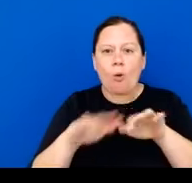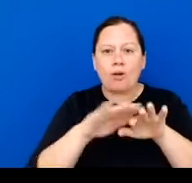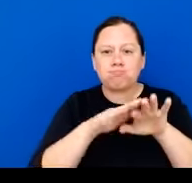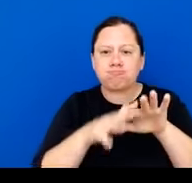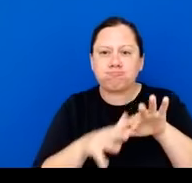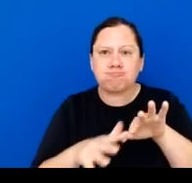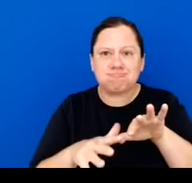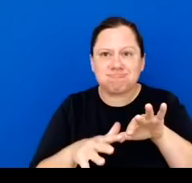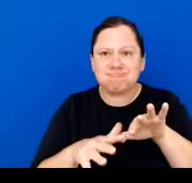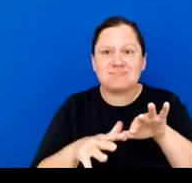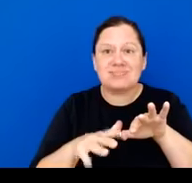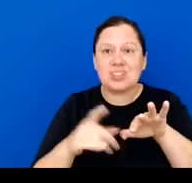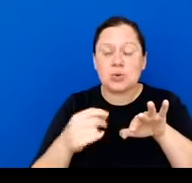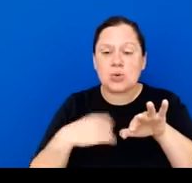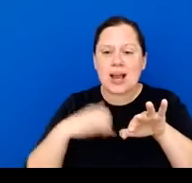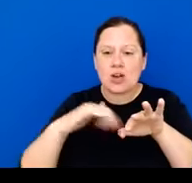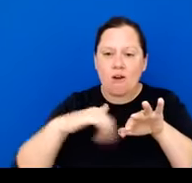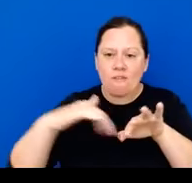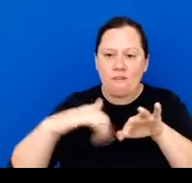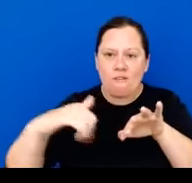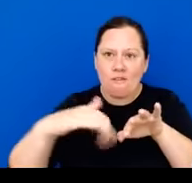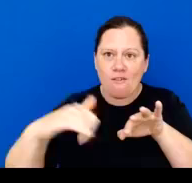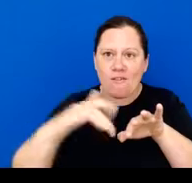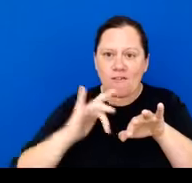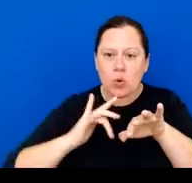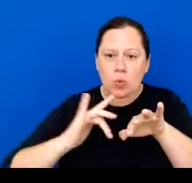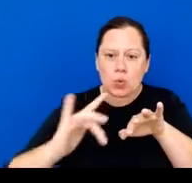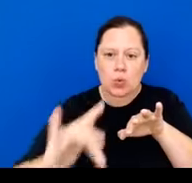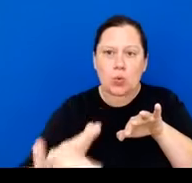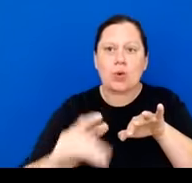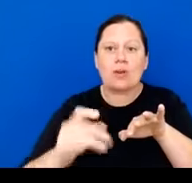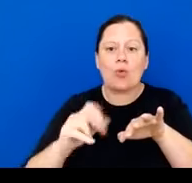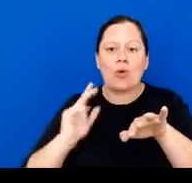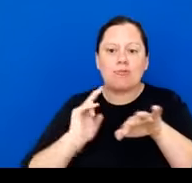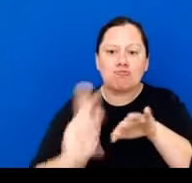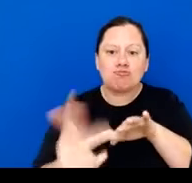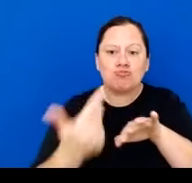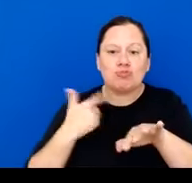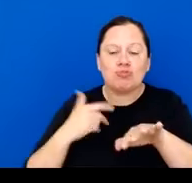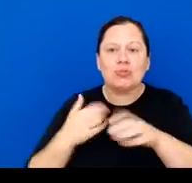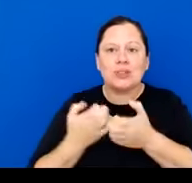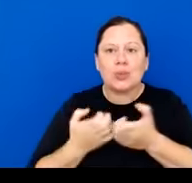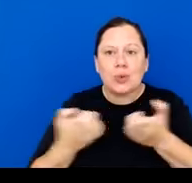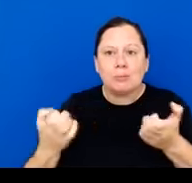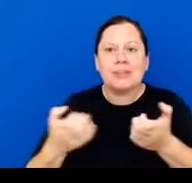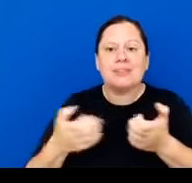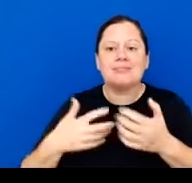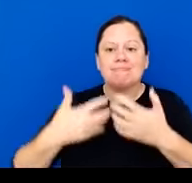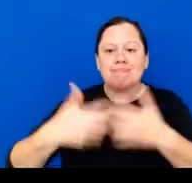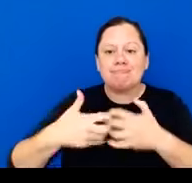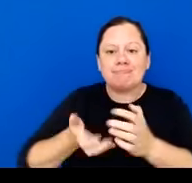our equipment and our hand crews is that we've we've actually gotten it to the old road bed system so a good